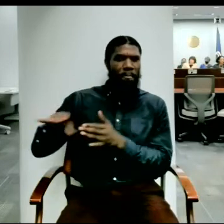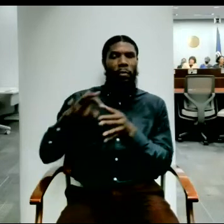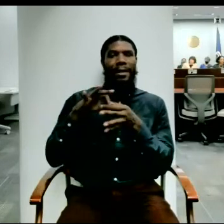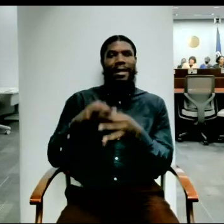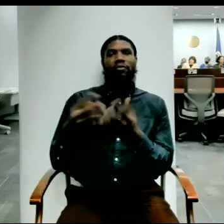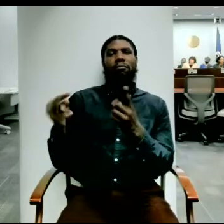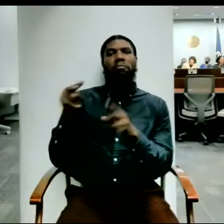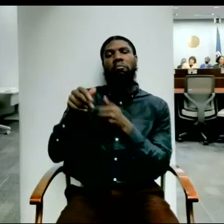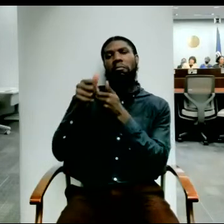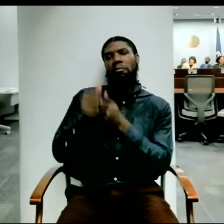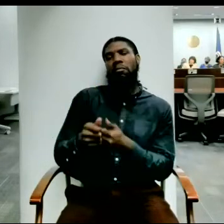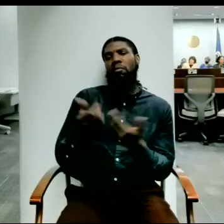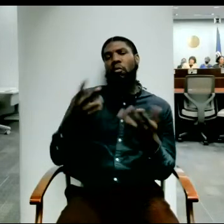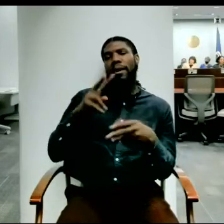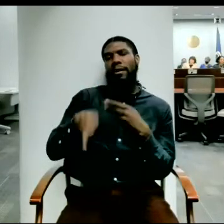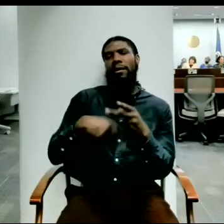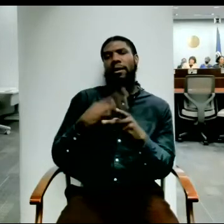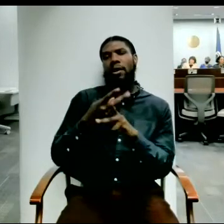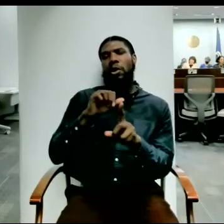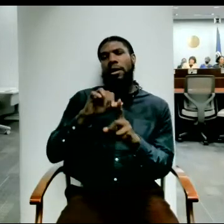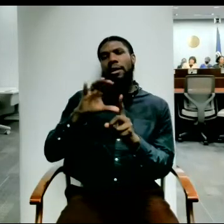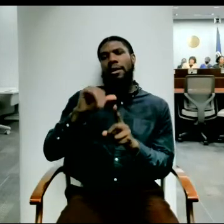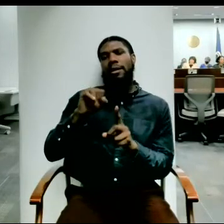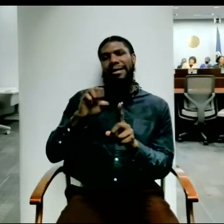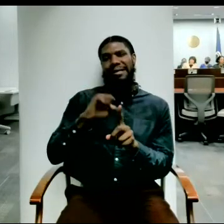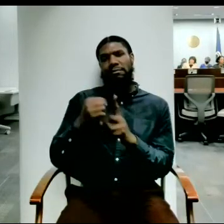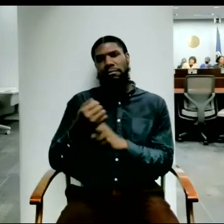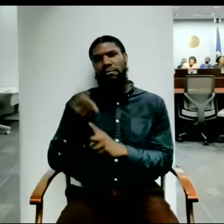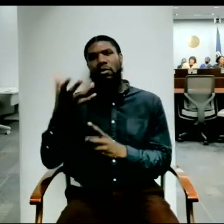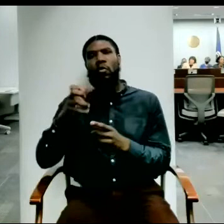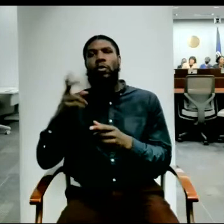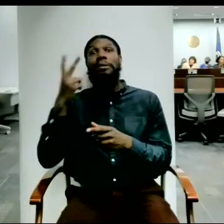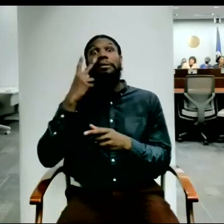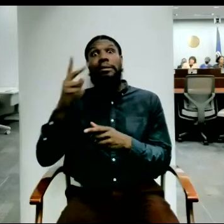what kind of cases would you like the government to see bring in the religious